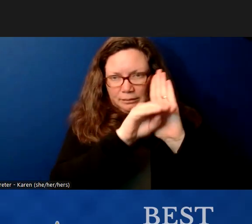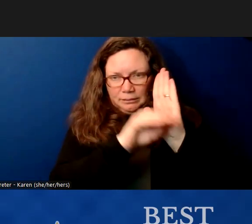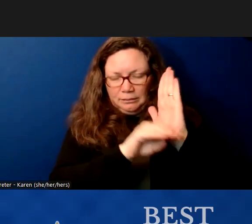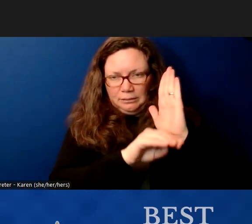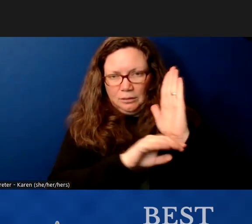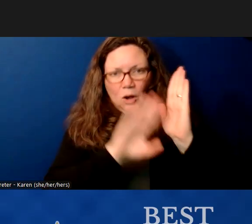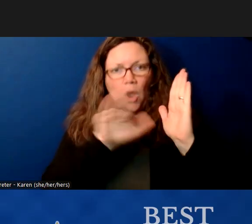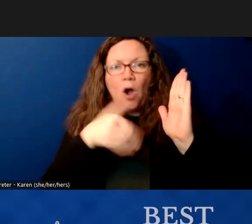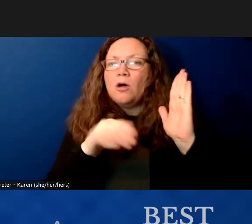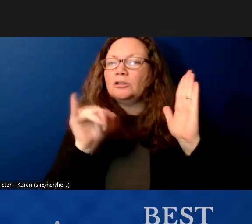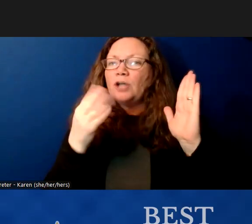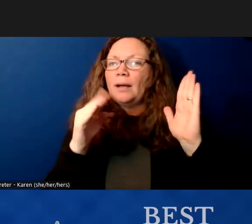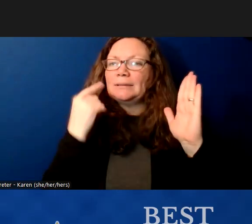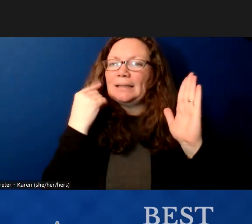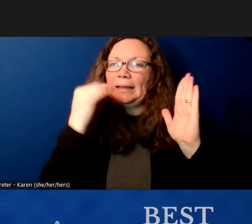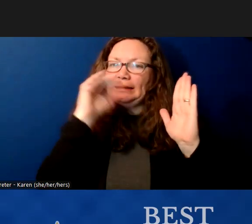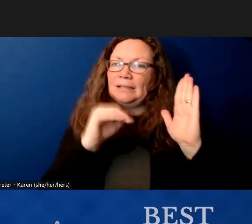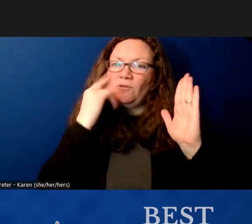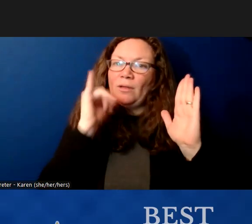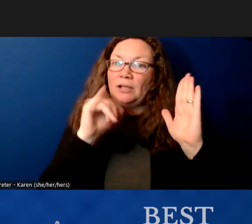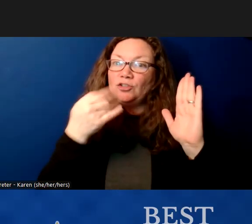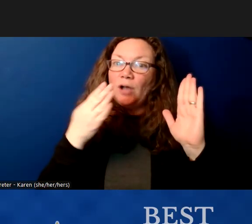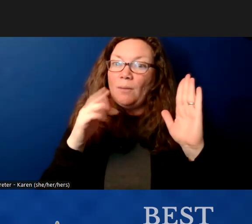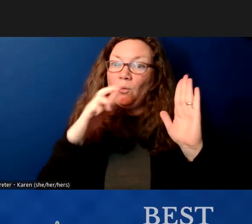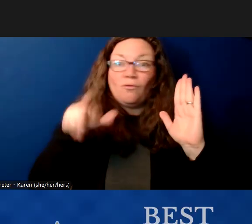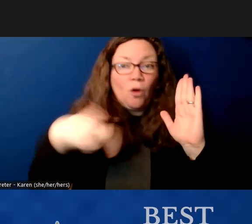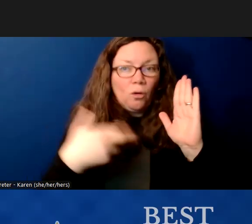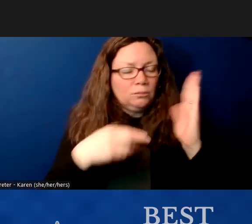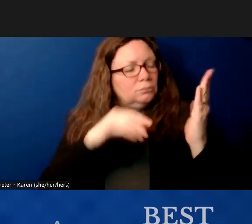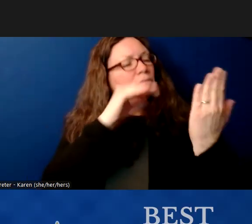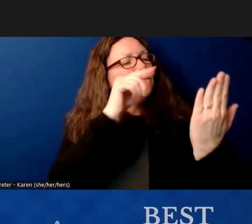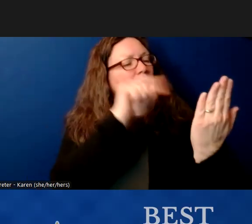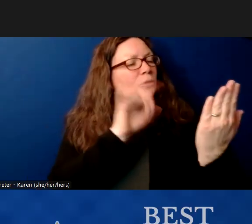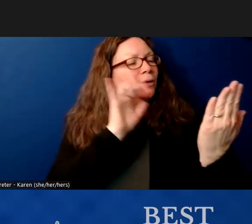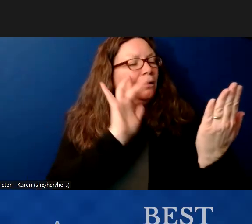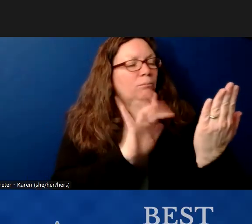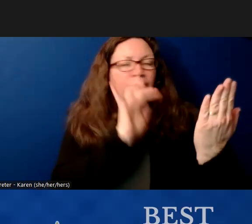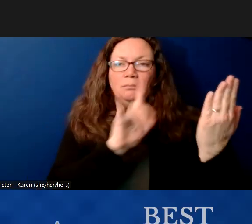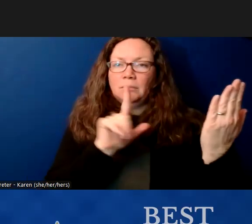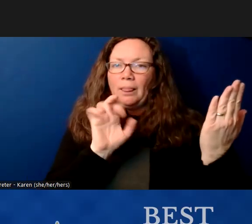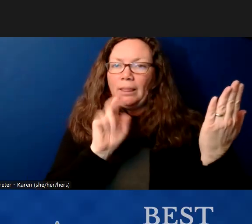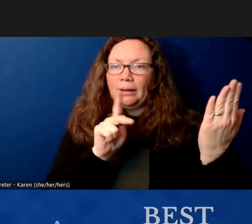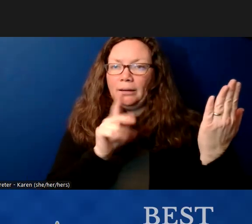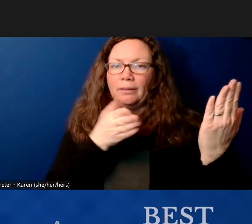And the user will click on the link that's within the index to get directly to the specific job ID.